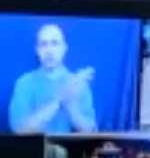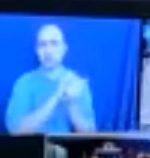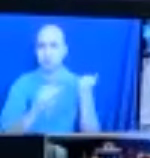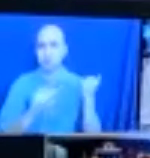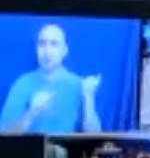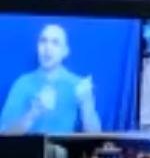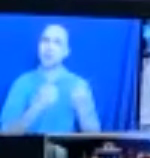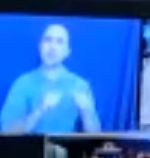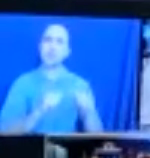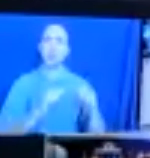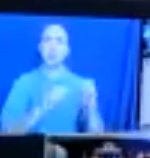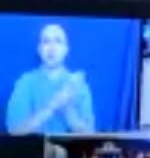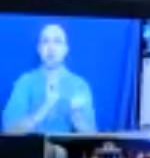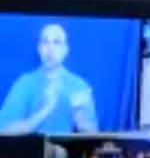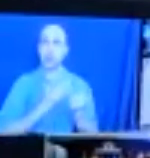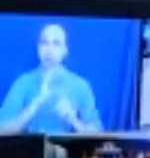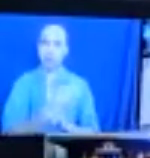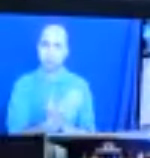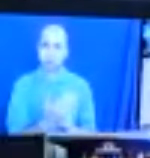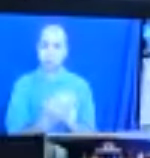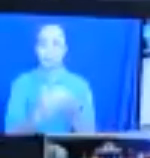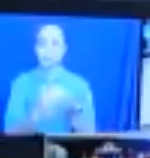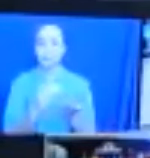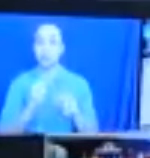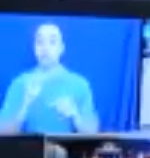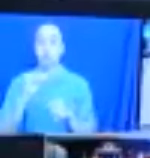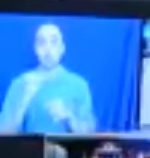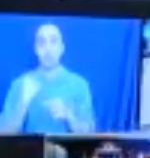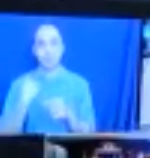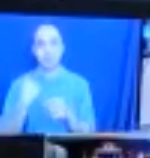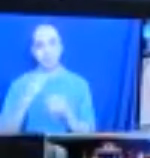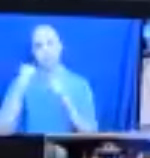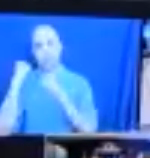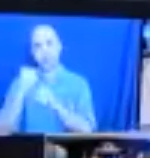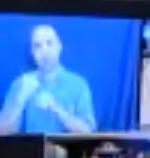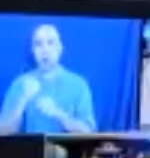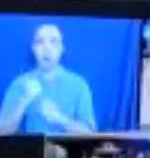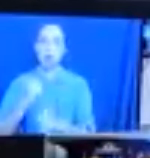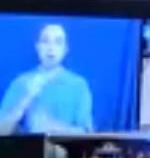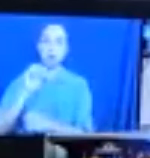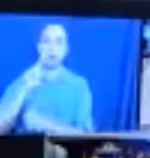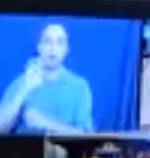EVEN IN MY OWN MARTIAL ARTS COMMUNITY, SOMETIMES WE HAVE DEBATES AND ARGUMENTS LIKE IS THIS REAL, WHERE IS THE